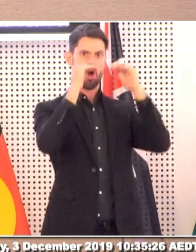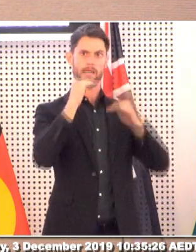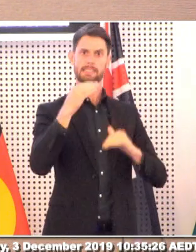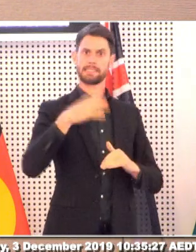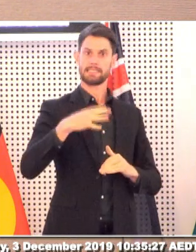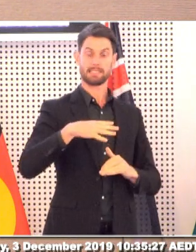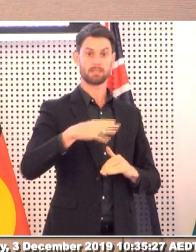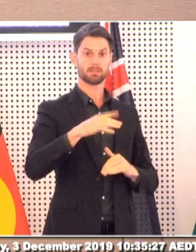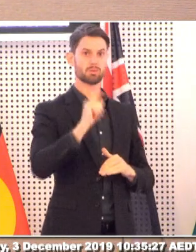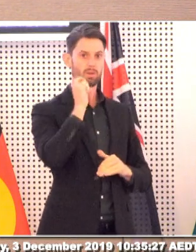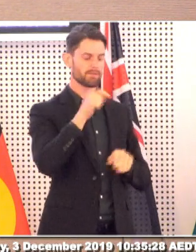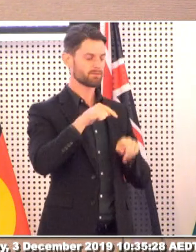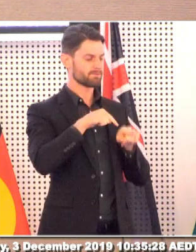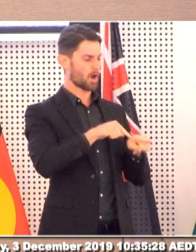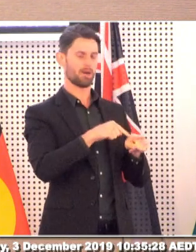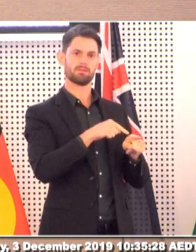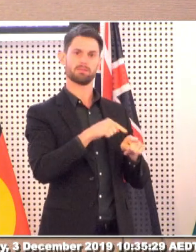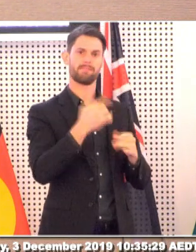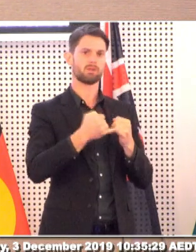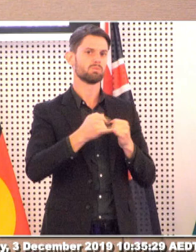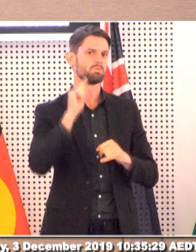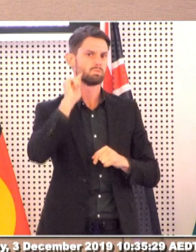quite restrictive practices to try to control that.